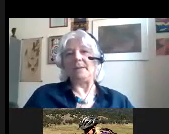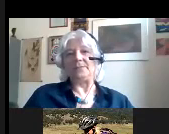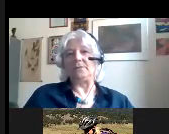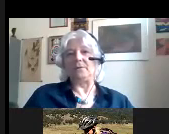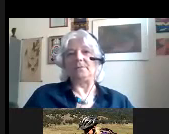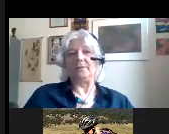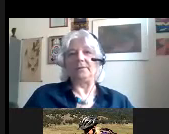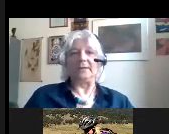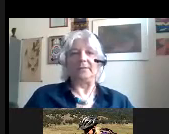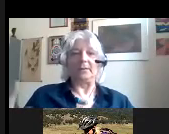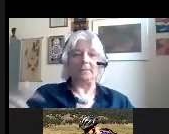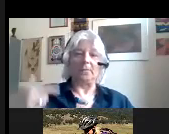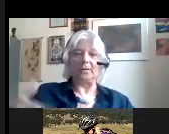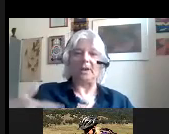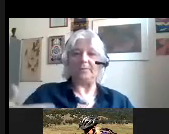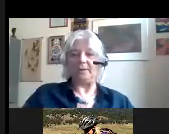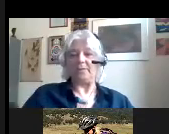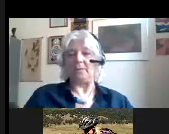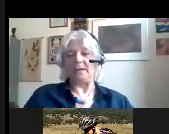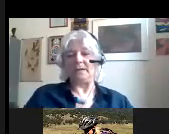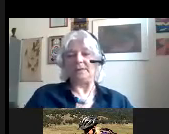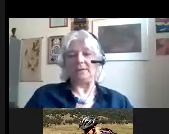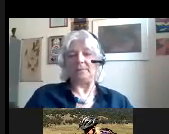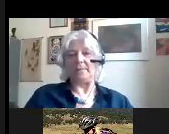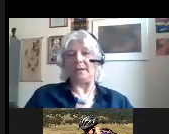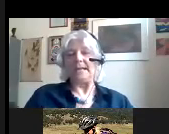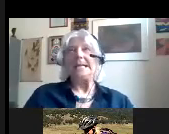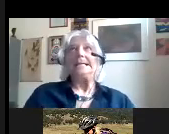I'm an absolute firm believer that the more time you spend up front getting to know somebody,